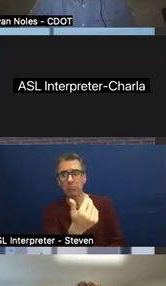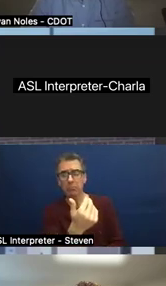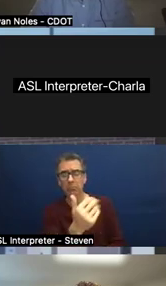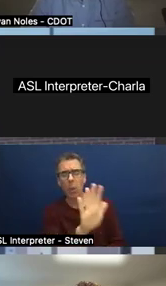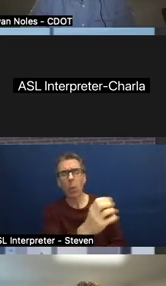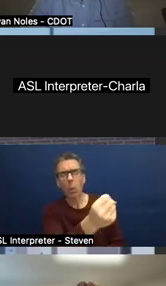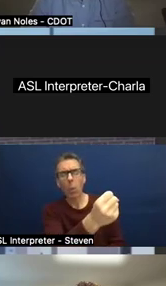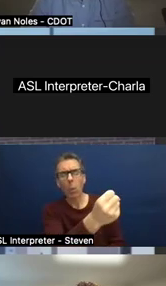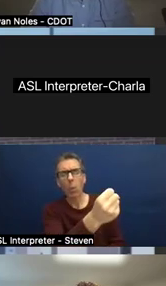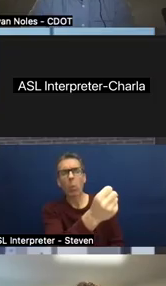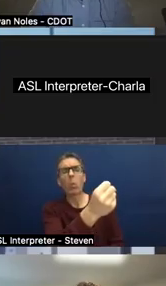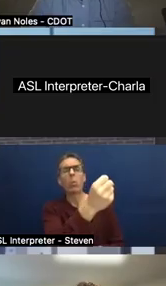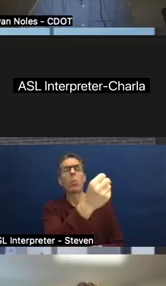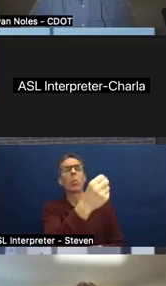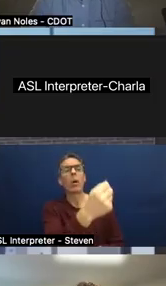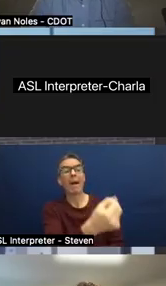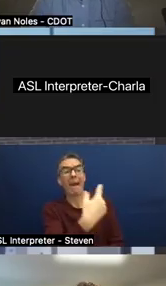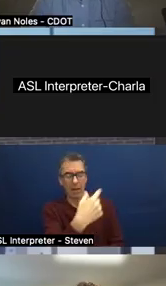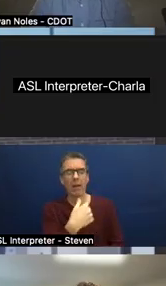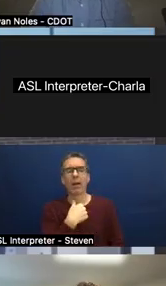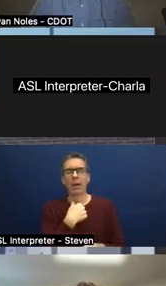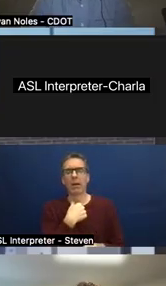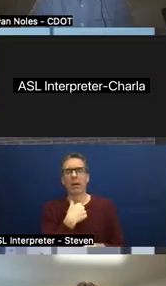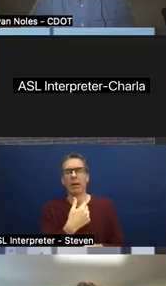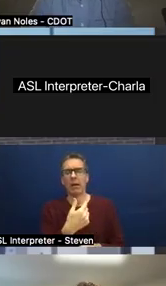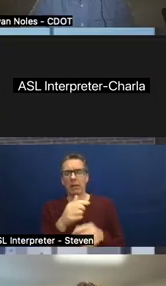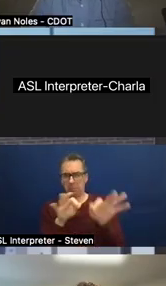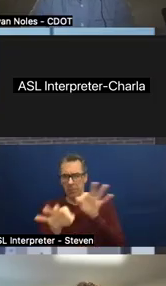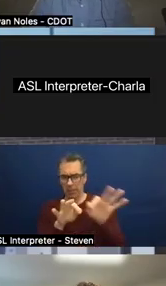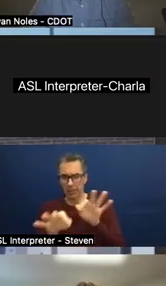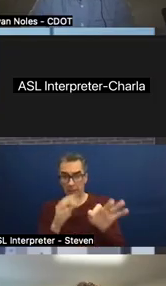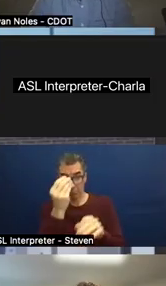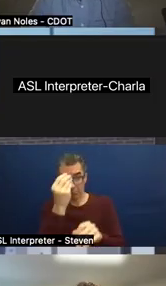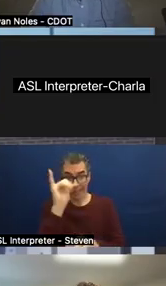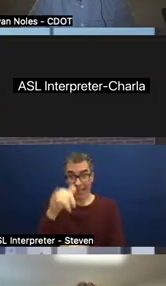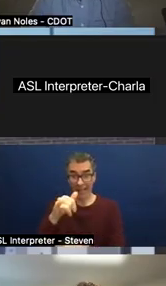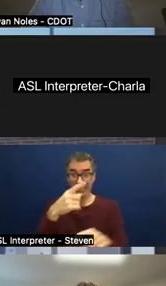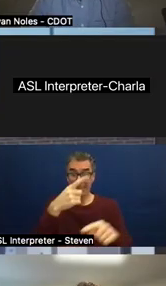So before you move on, Alejandra, yeah, so we are also looking at that specific intersection